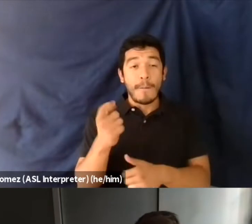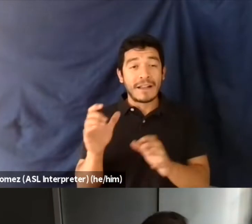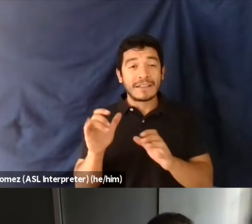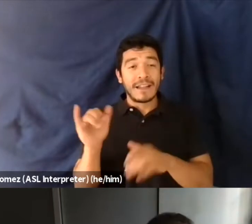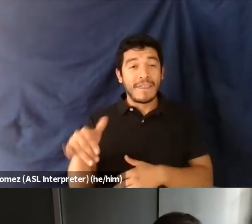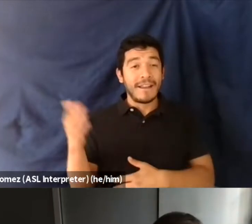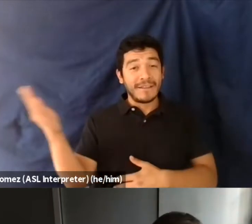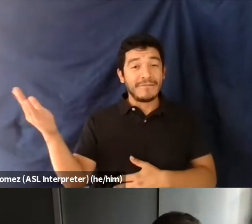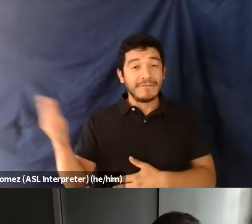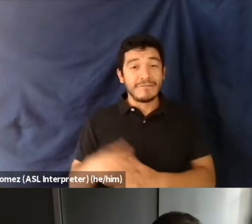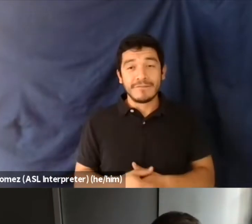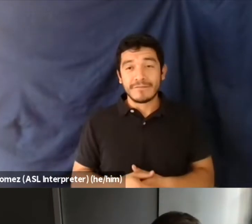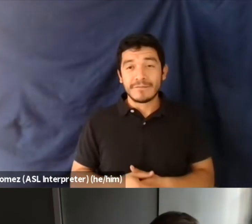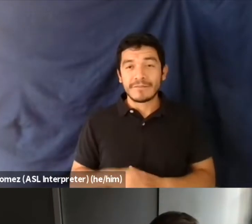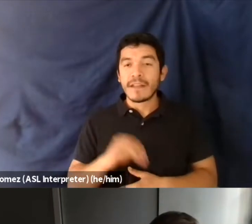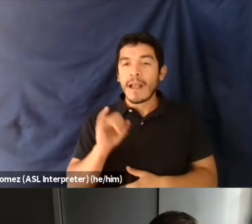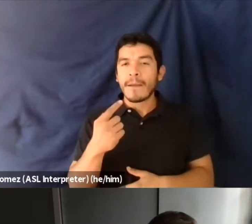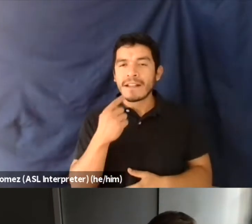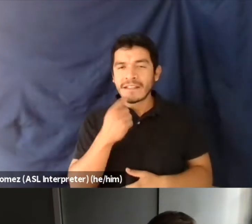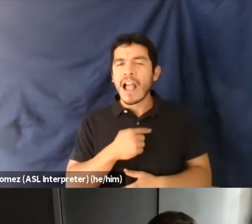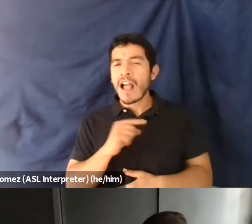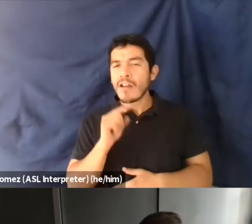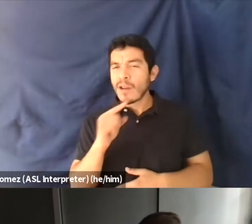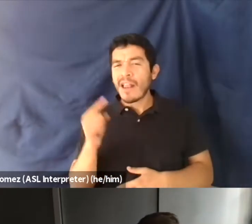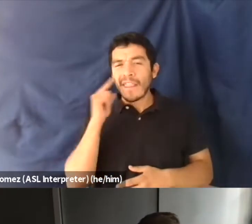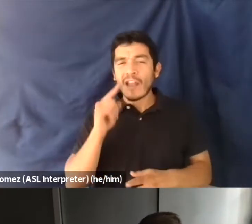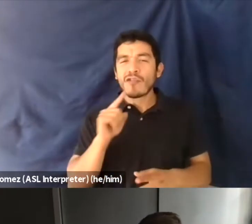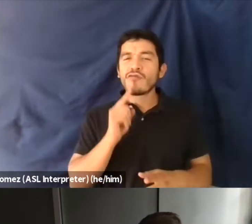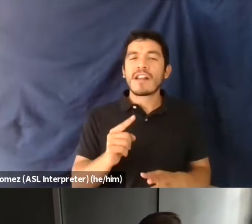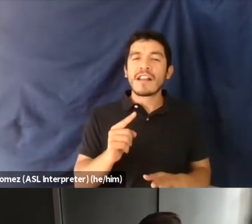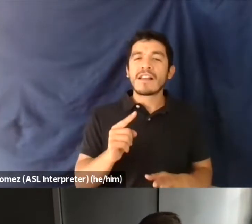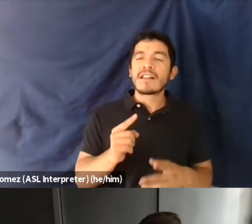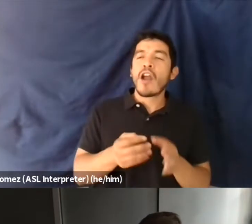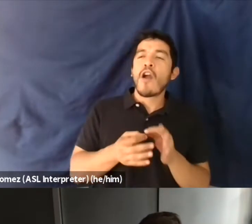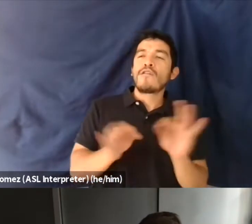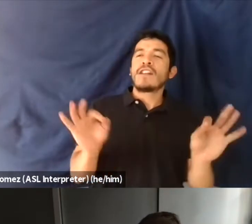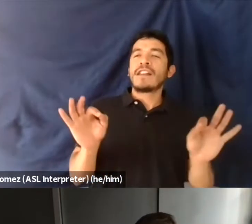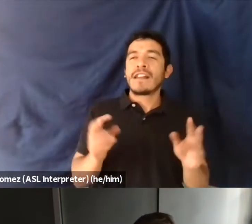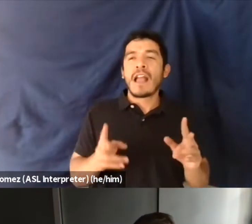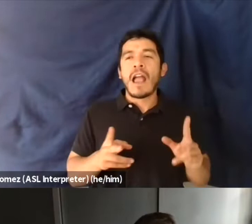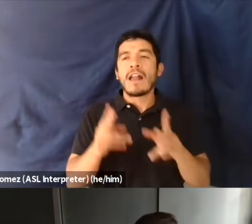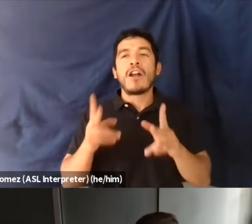Yeah. I mean, I think it was like a really liberating editorial experience because I think the order